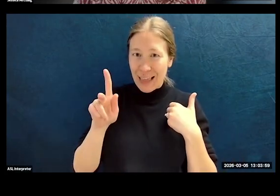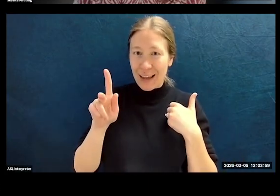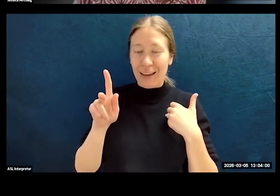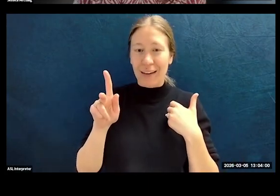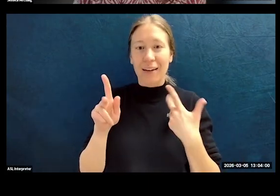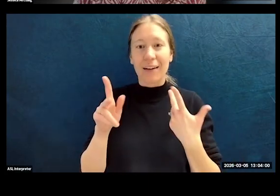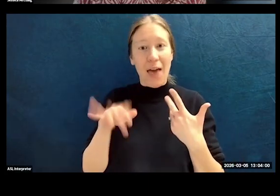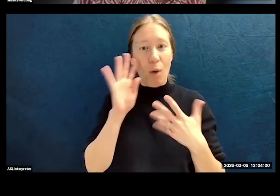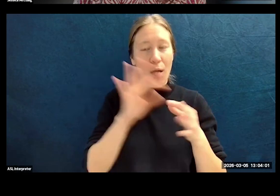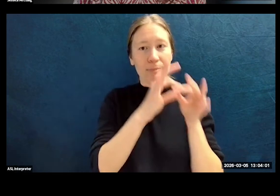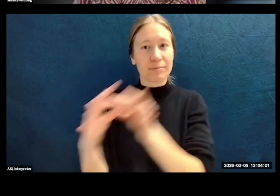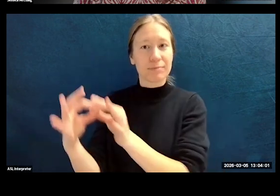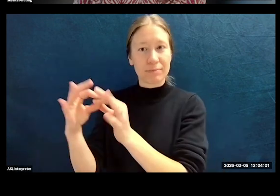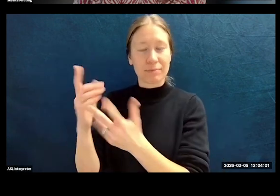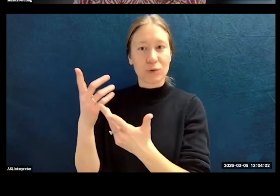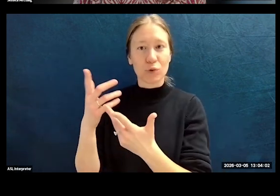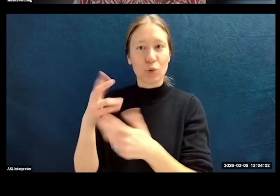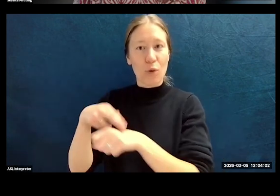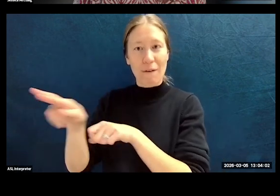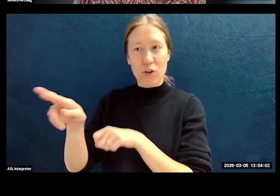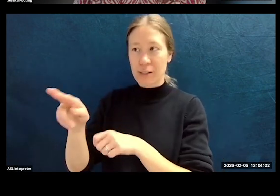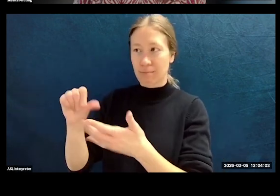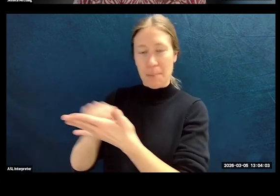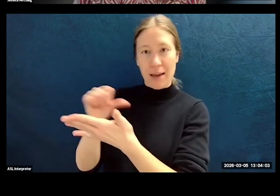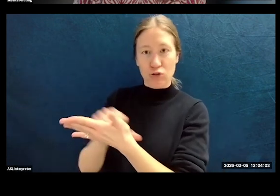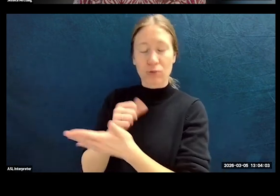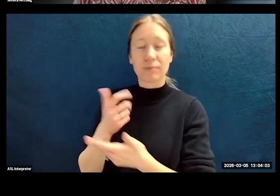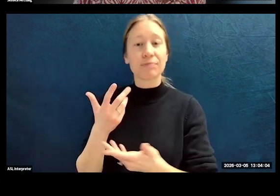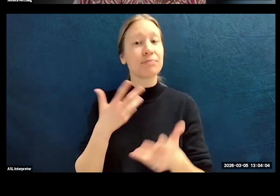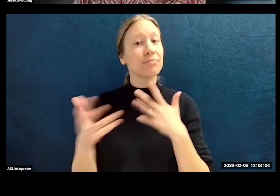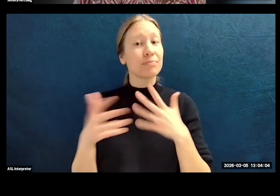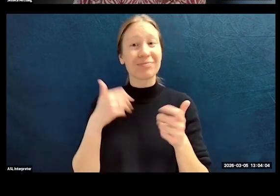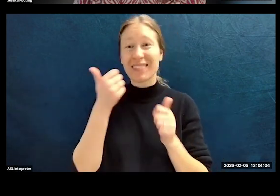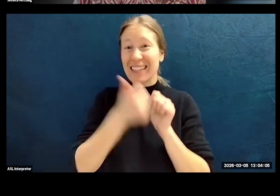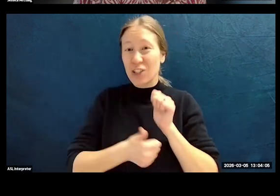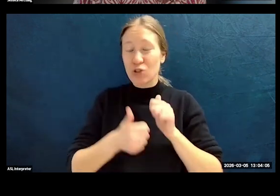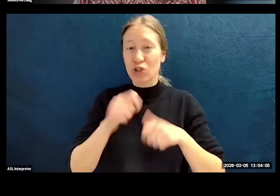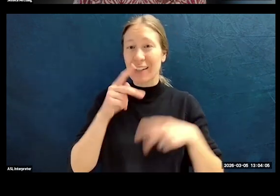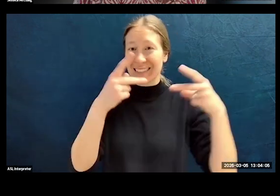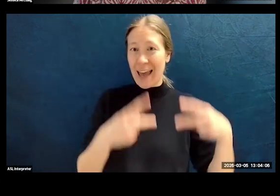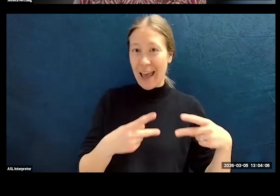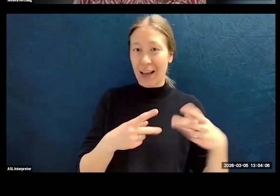they're associated with. So, within each table of content items tag, we also need a reference tag.